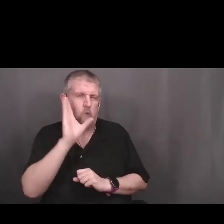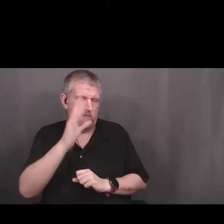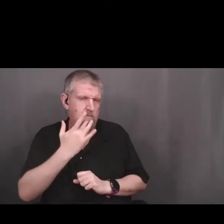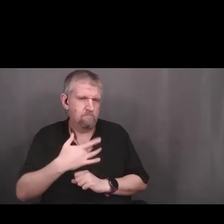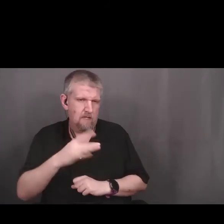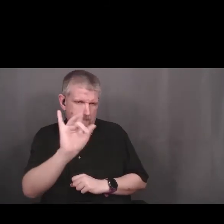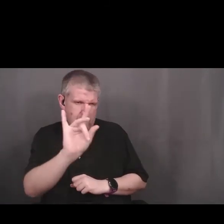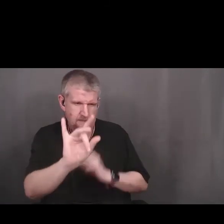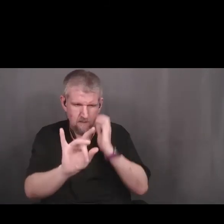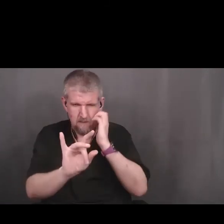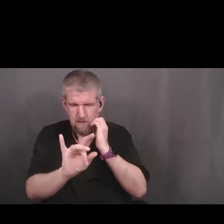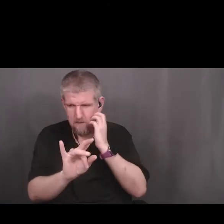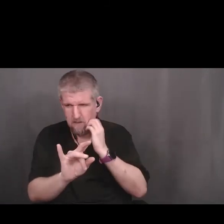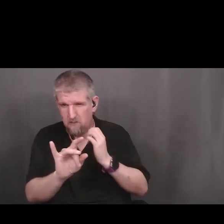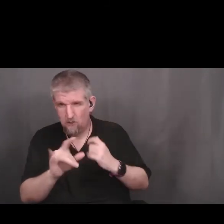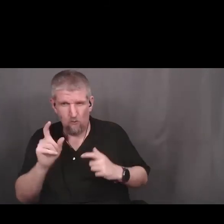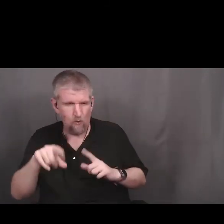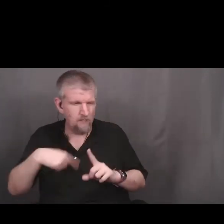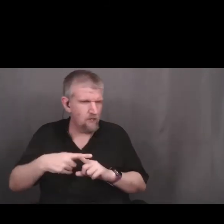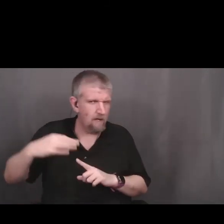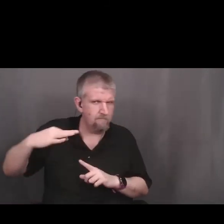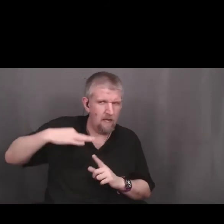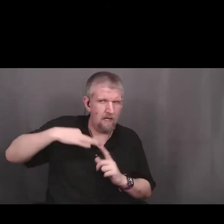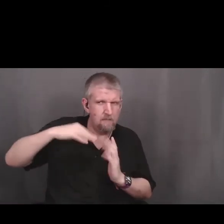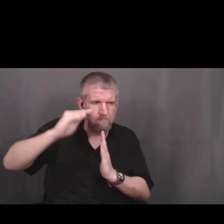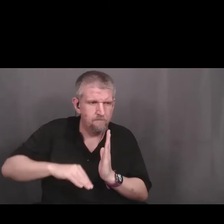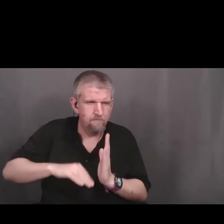will I do that now or would I start at 90 days out